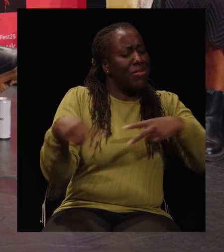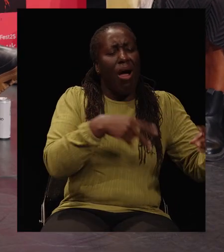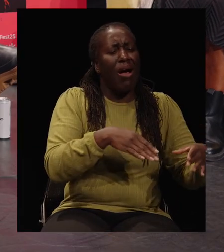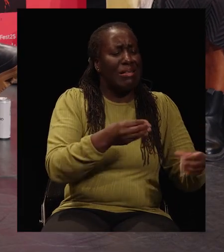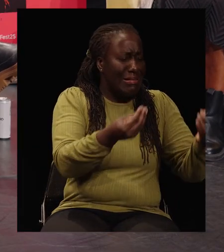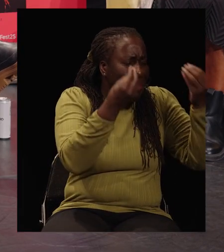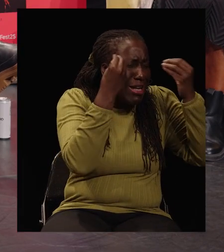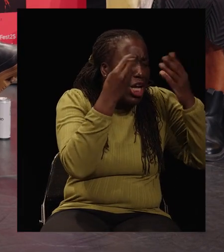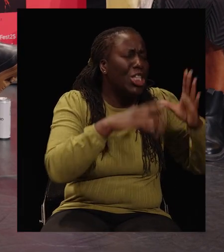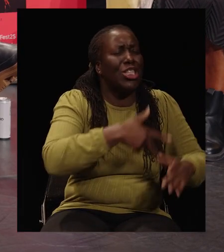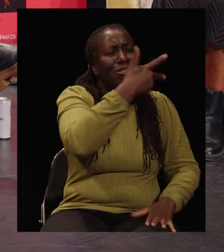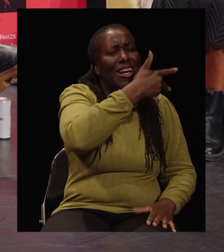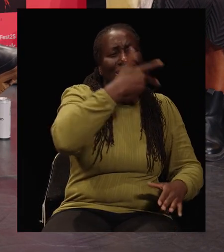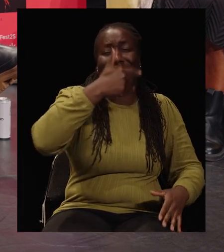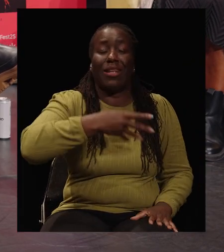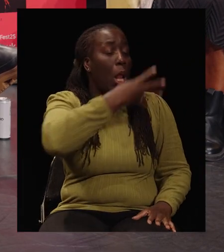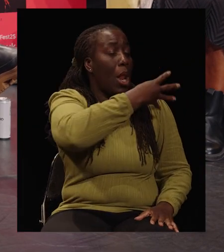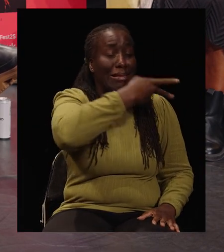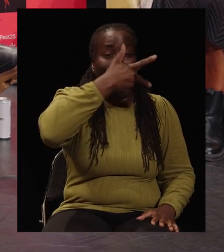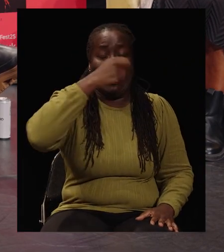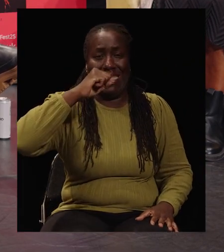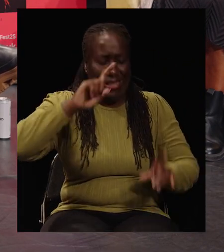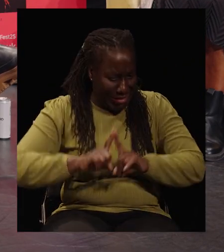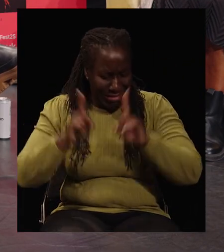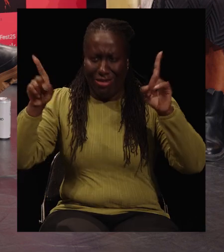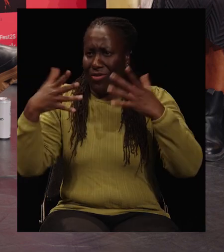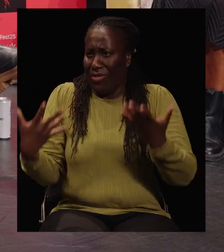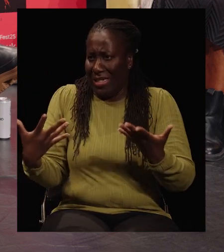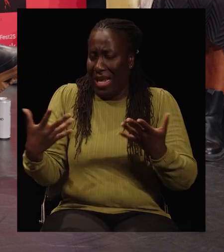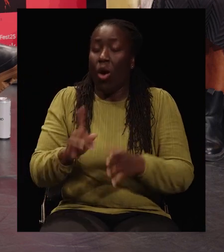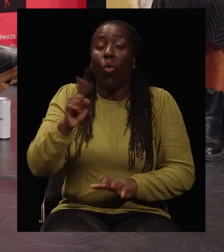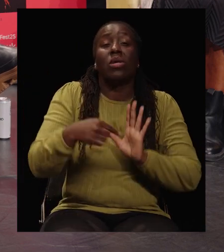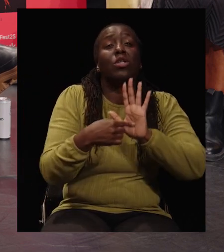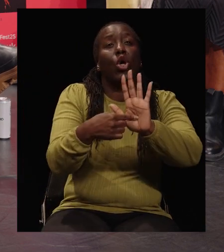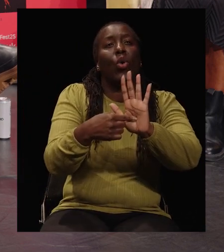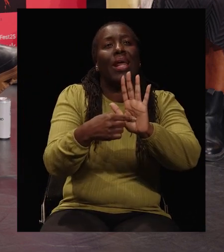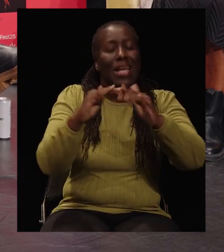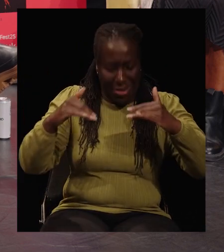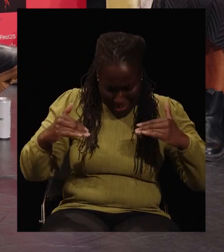looks very different to how it looks now. And so actually what we are revealing is beyond the kind of scope of dance,